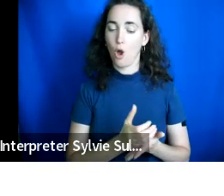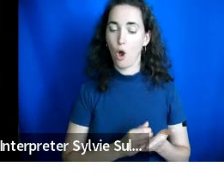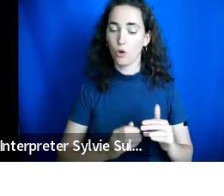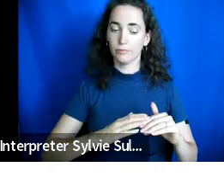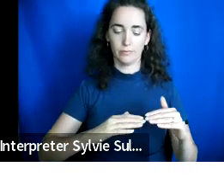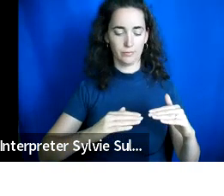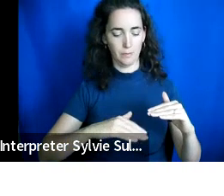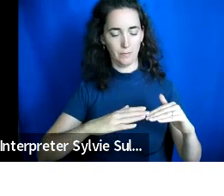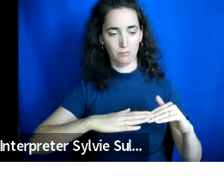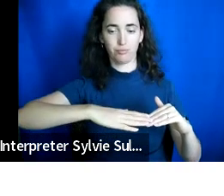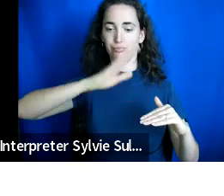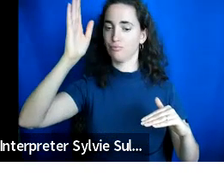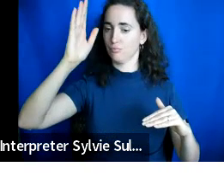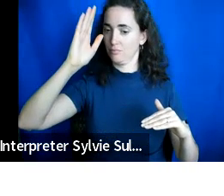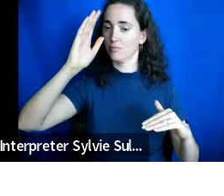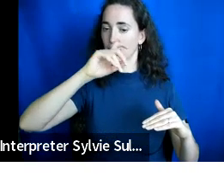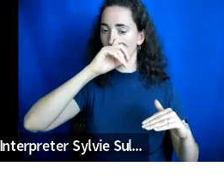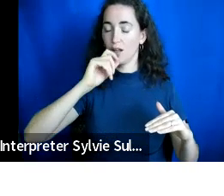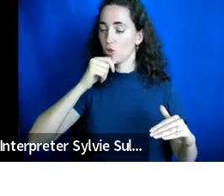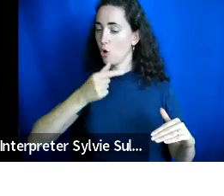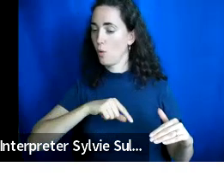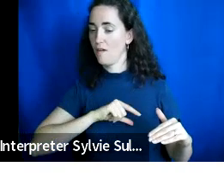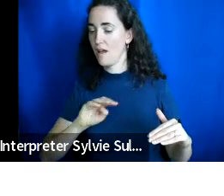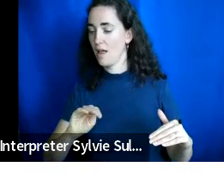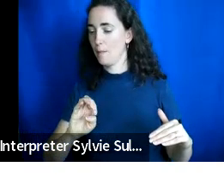much money from their job to be medicaid, eligible.